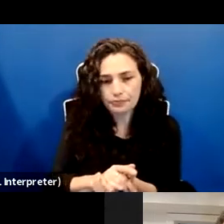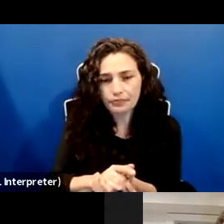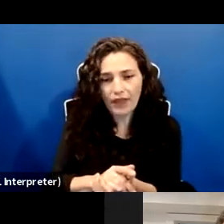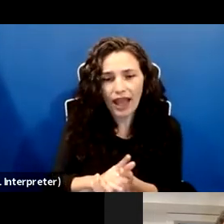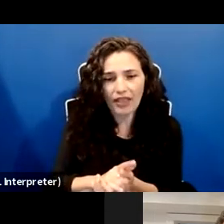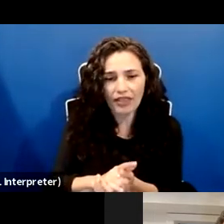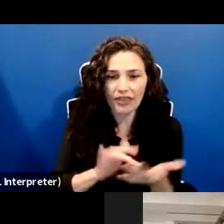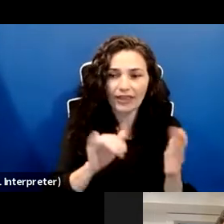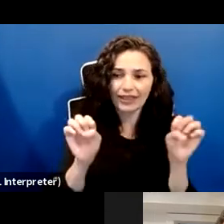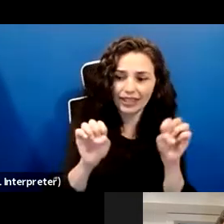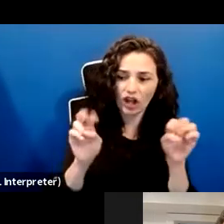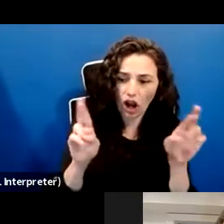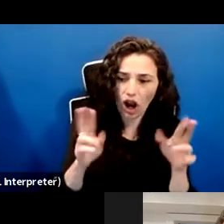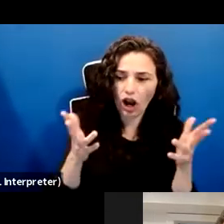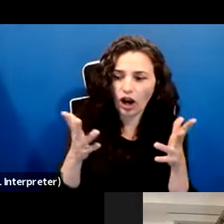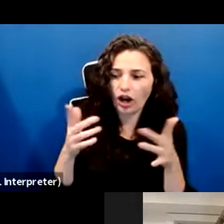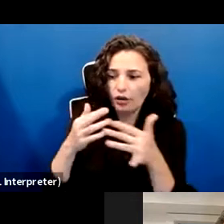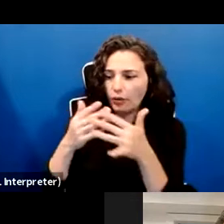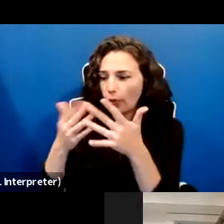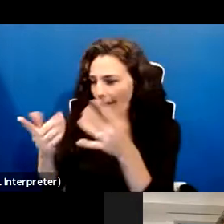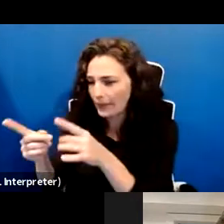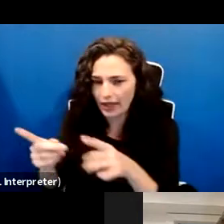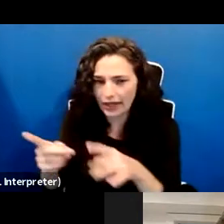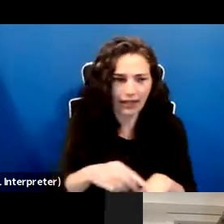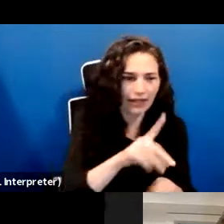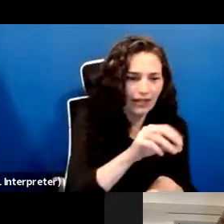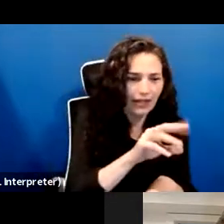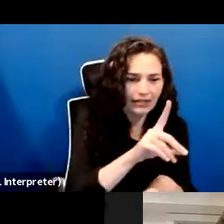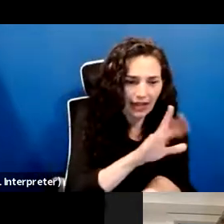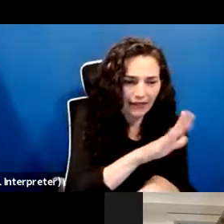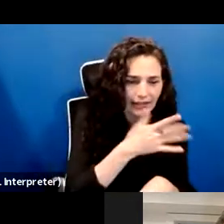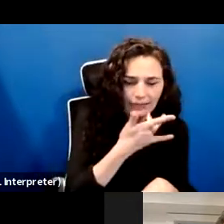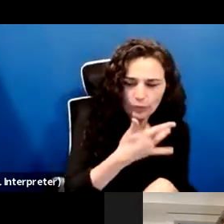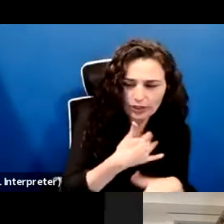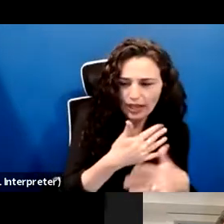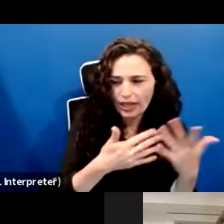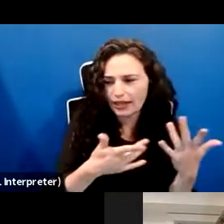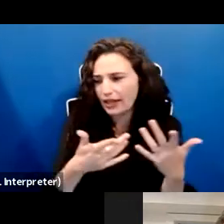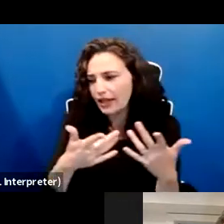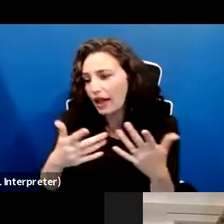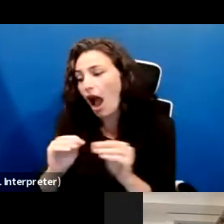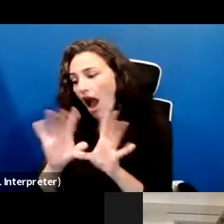David as well, it was his birthday. So everything, and also obviously Amanda, which was,